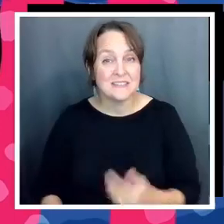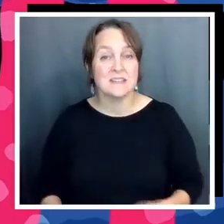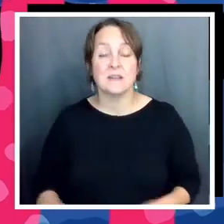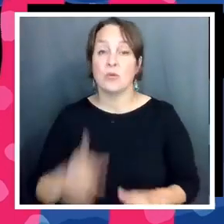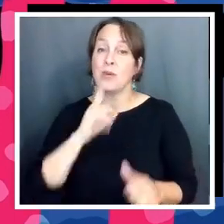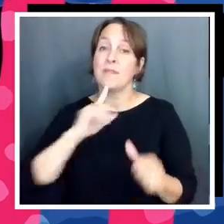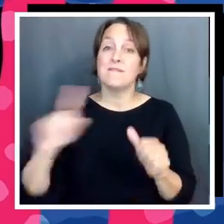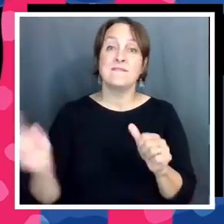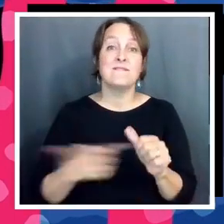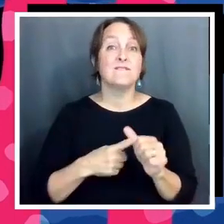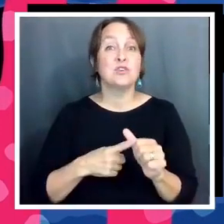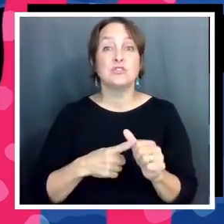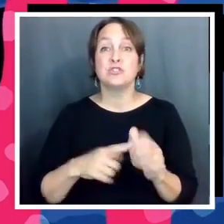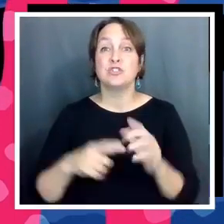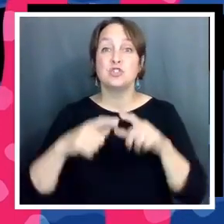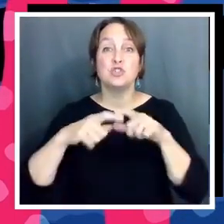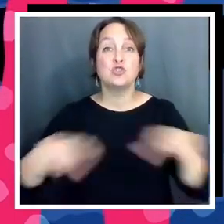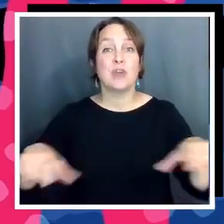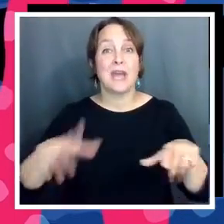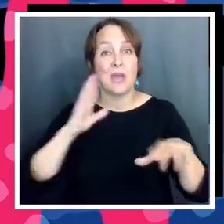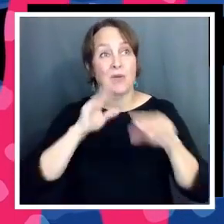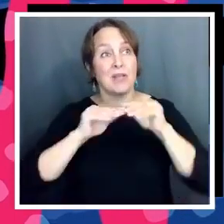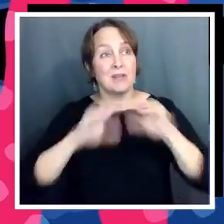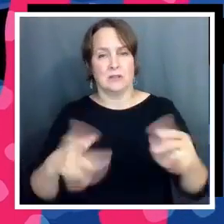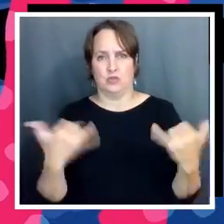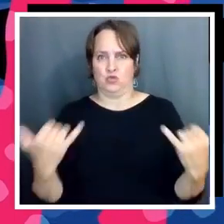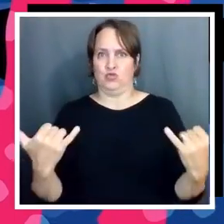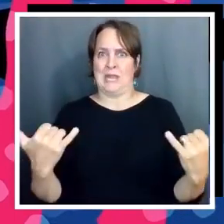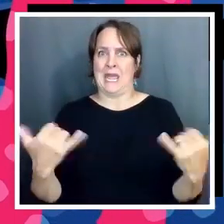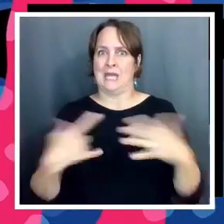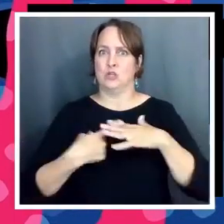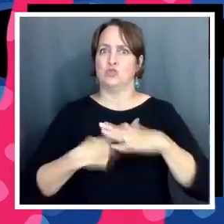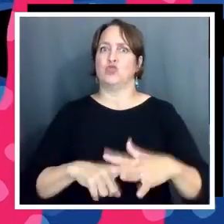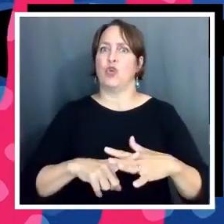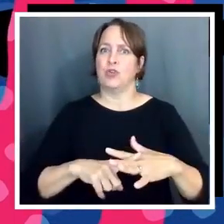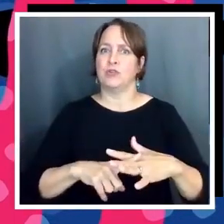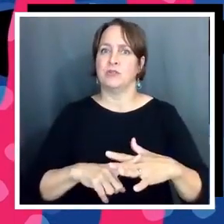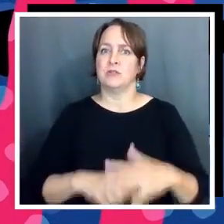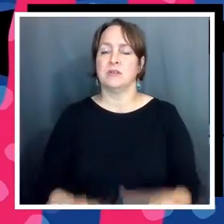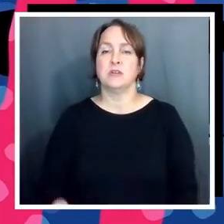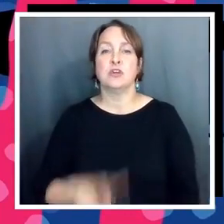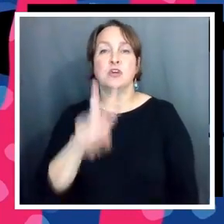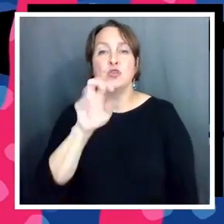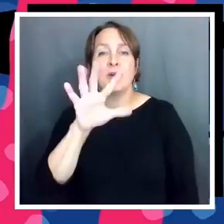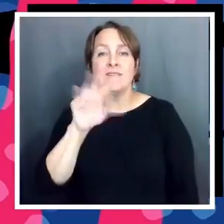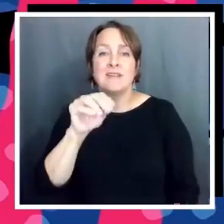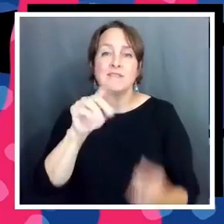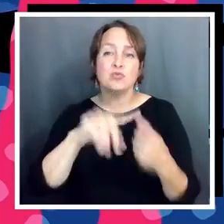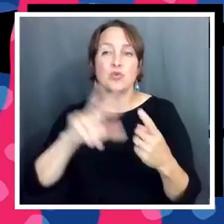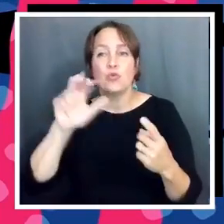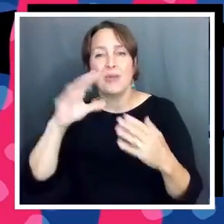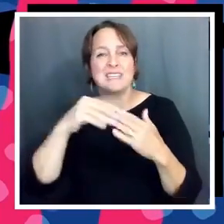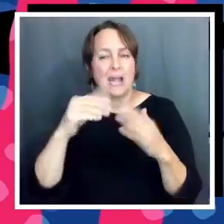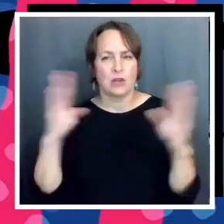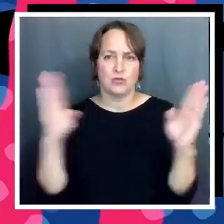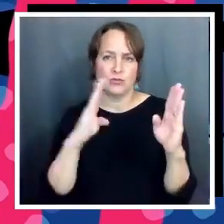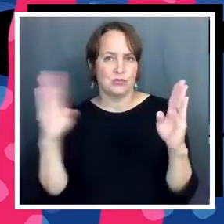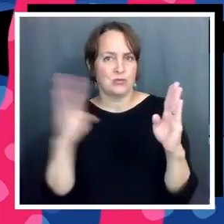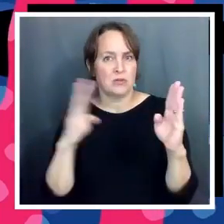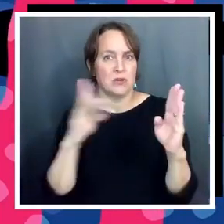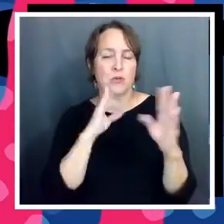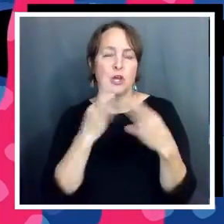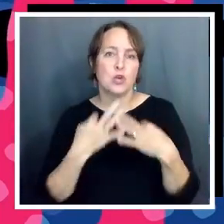POVERTY BY 55 PERCENT.